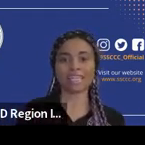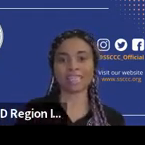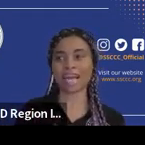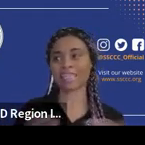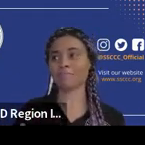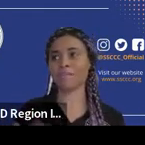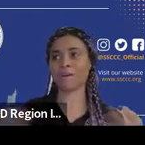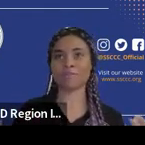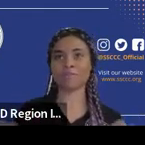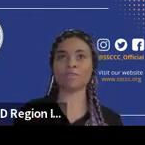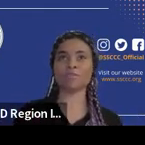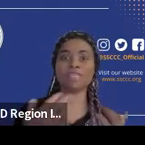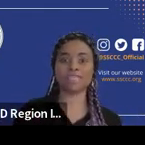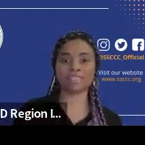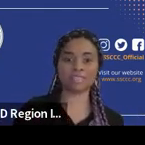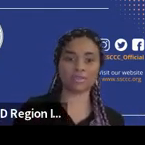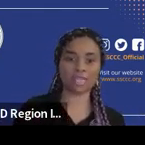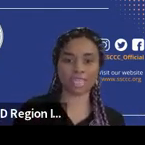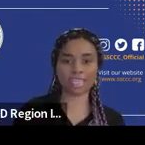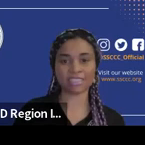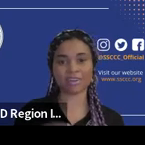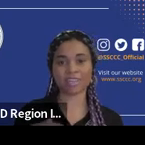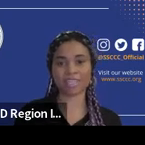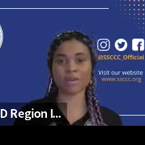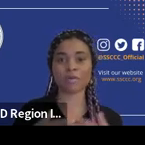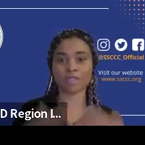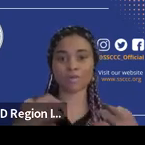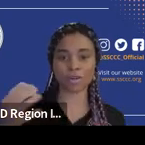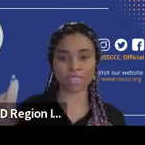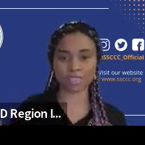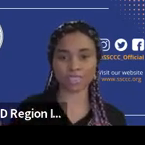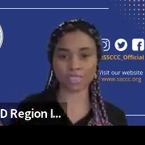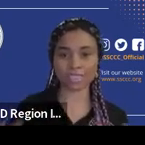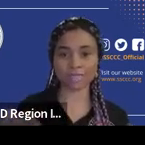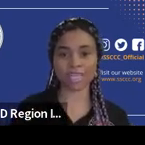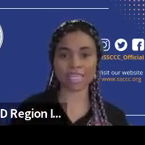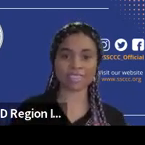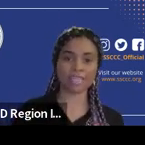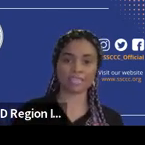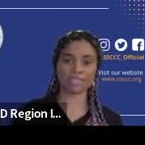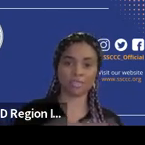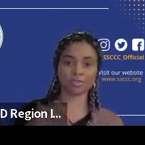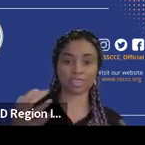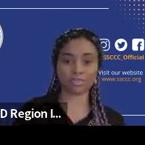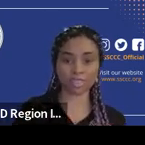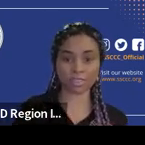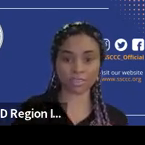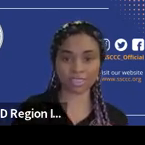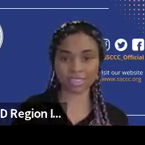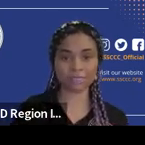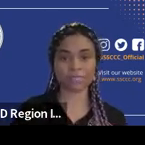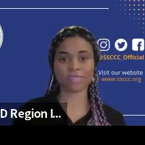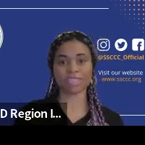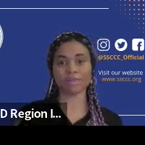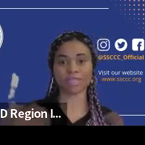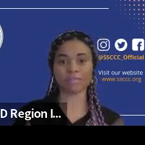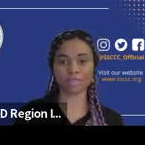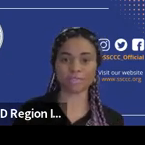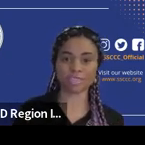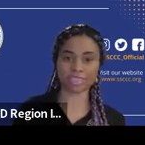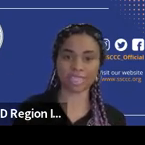And that can be harmful. And when you need these things for your education, so I think really working to destigmatize students receiving services, and coming in for services.